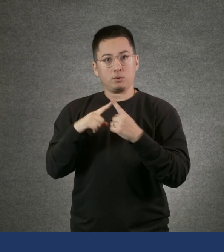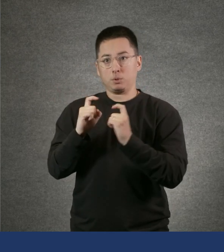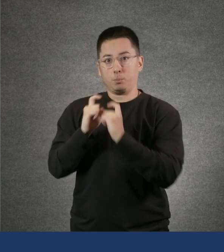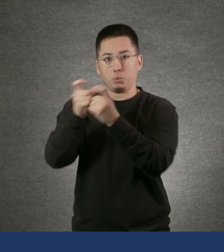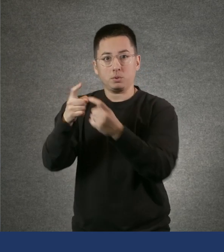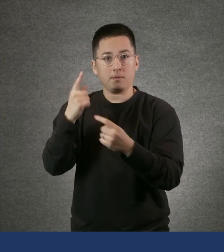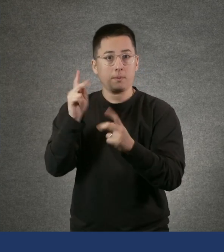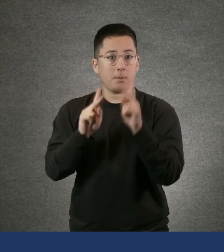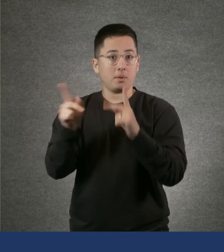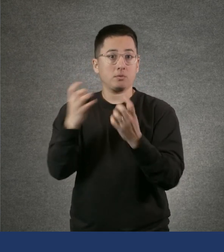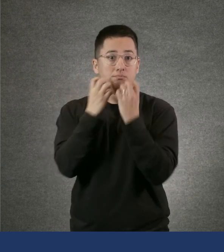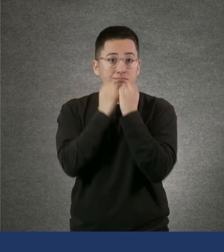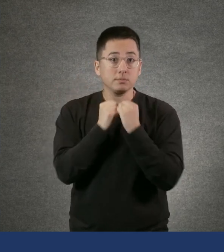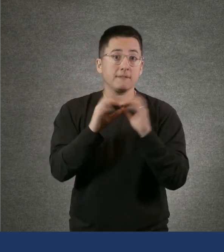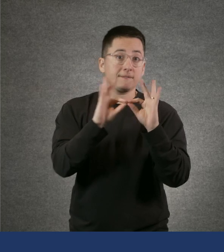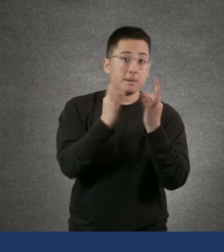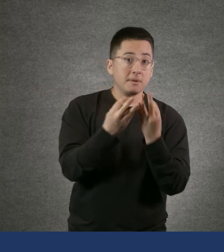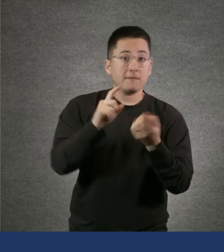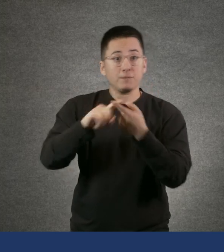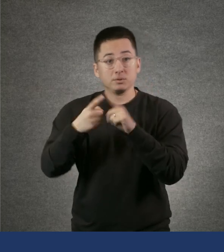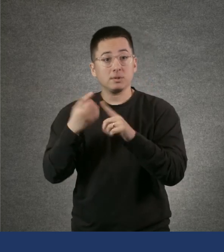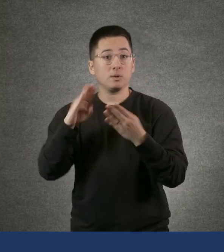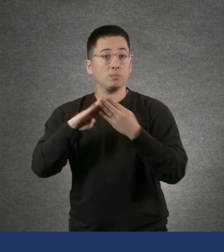Hi, I'm Senator John Hoffman, I'm chair of Human Services.